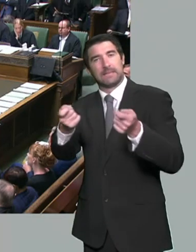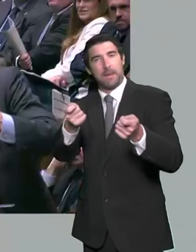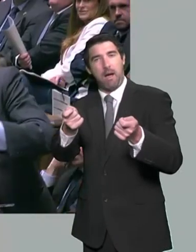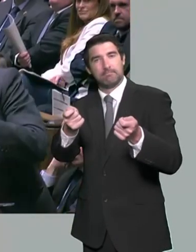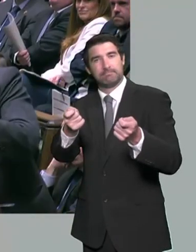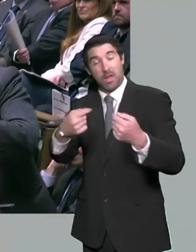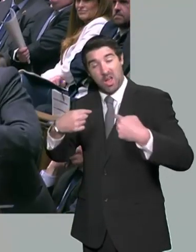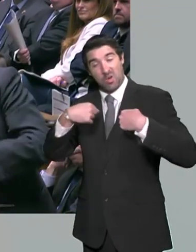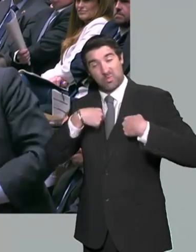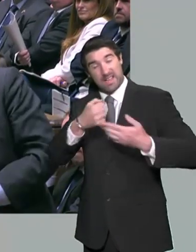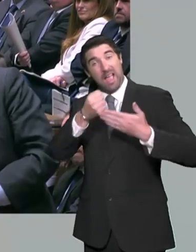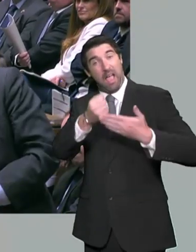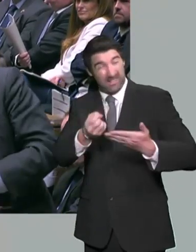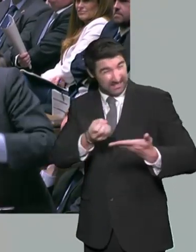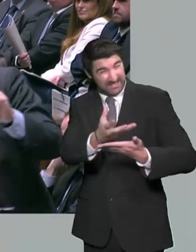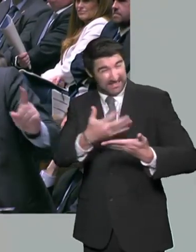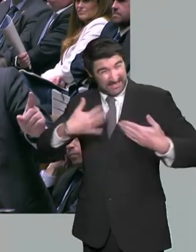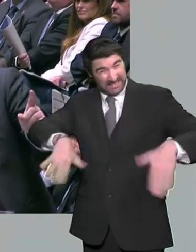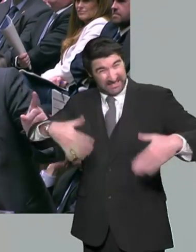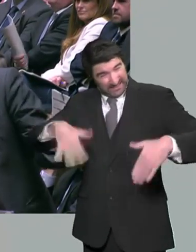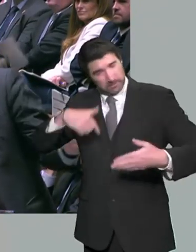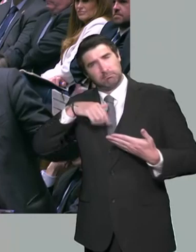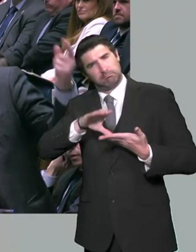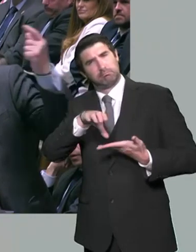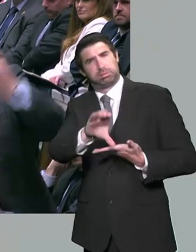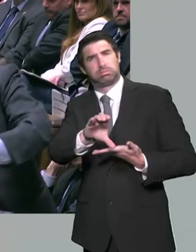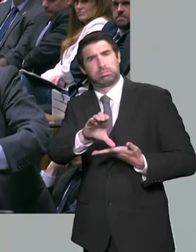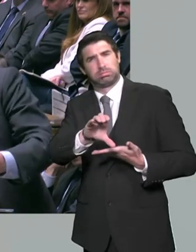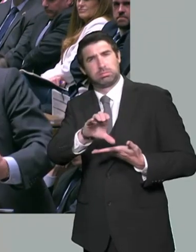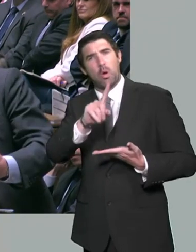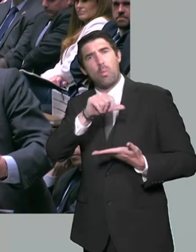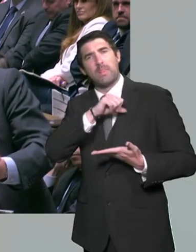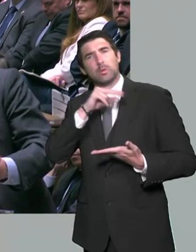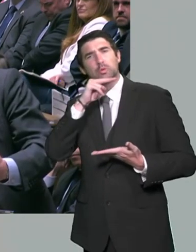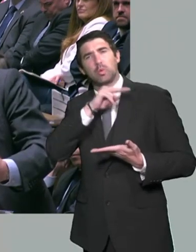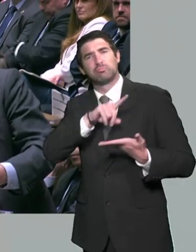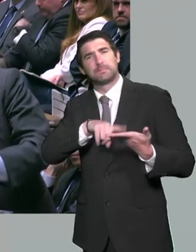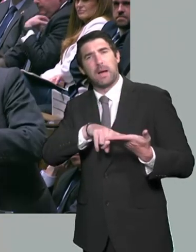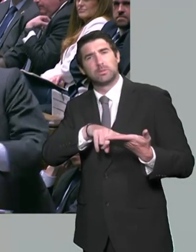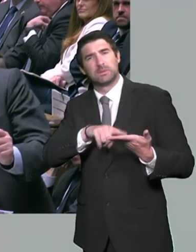with £1,200, and on 14 July the money will be going into people’s bank accounts.